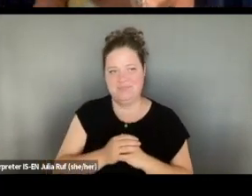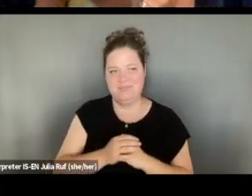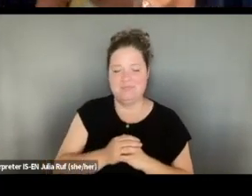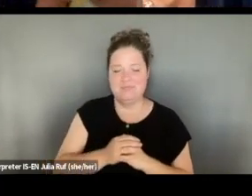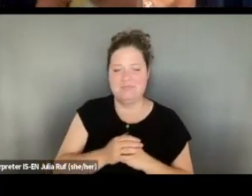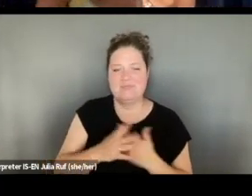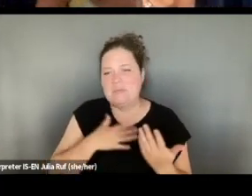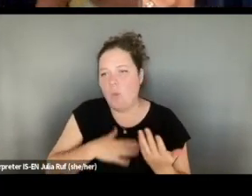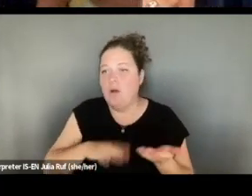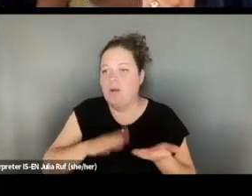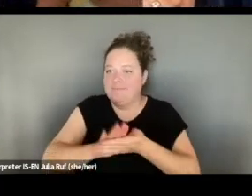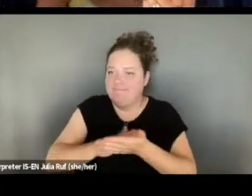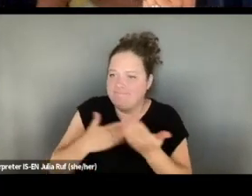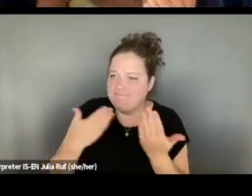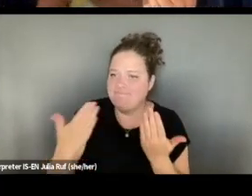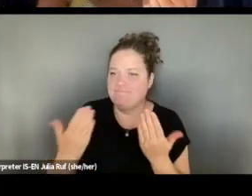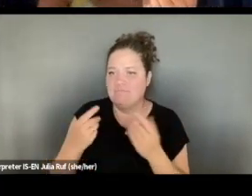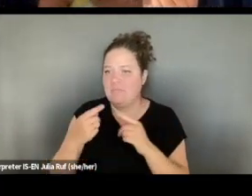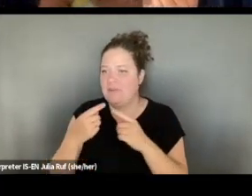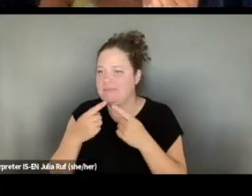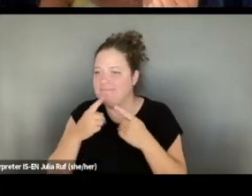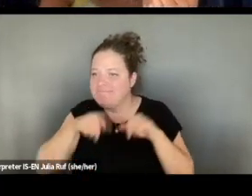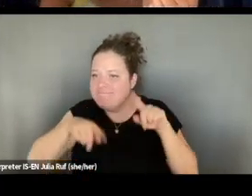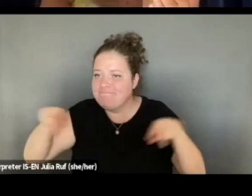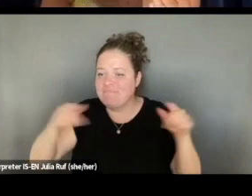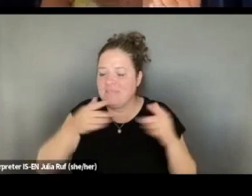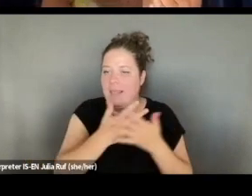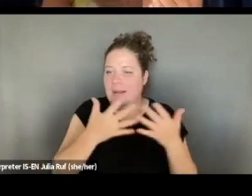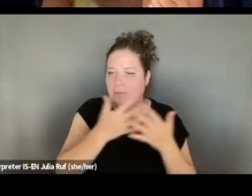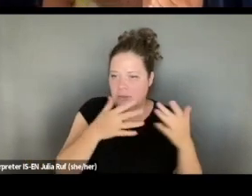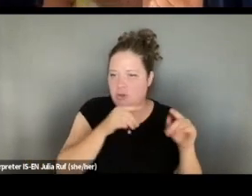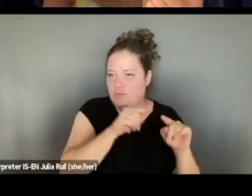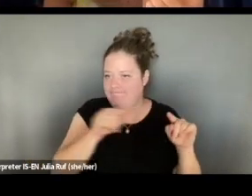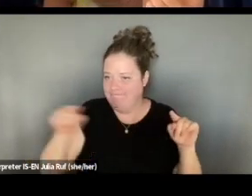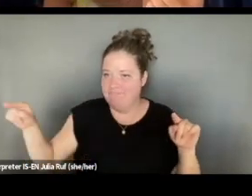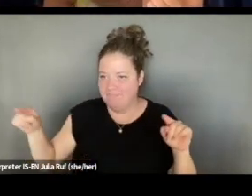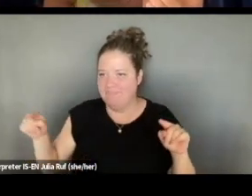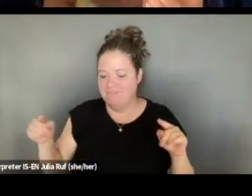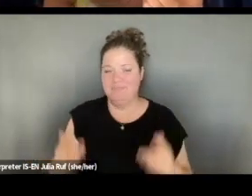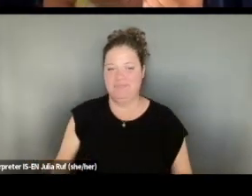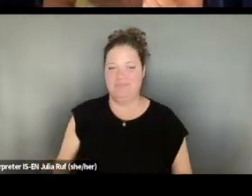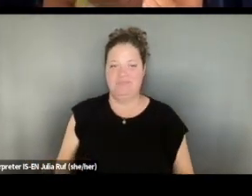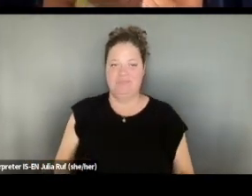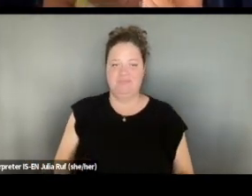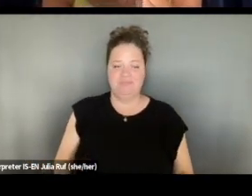translate and kind of push it out to more member states as well.